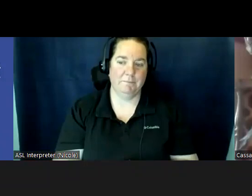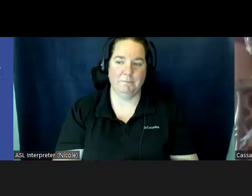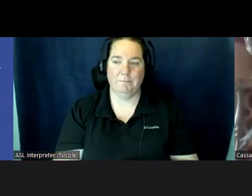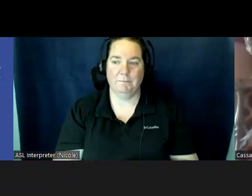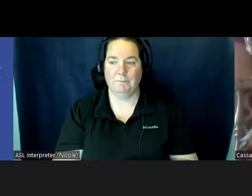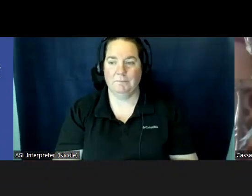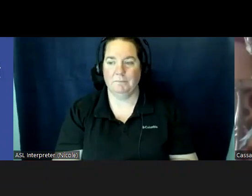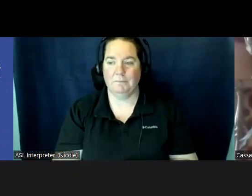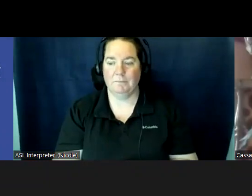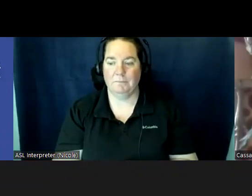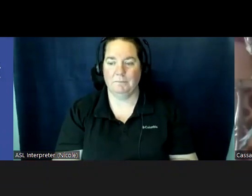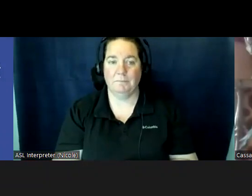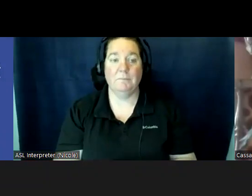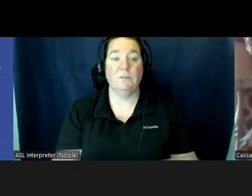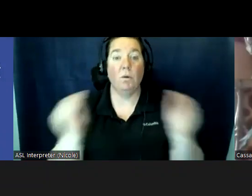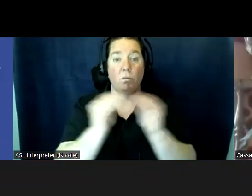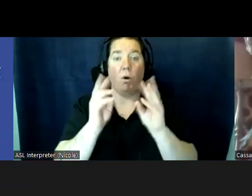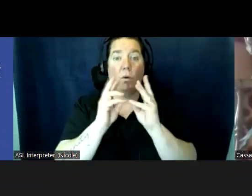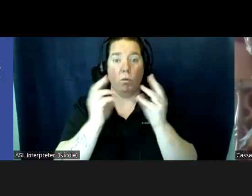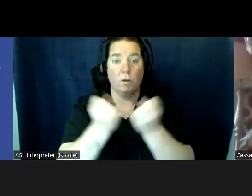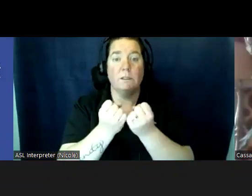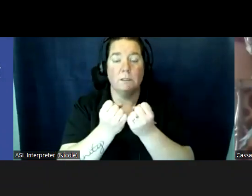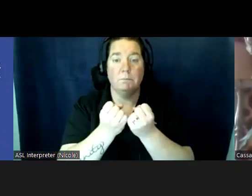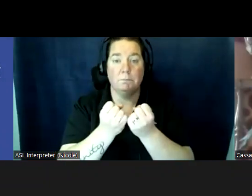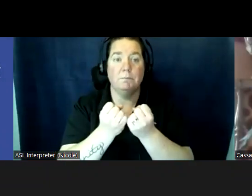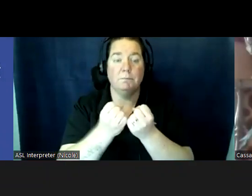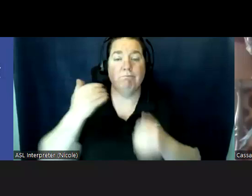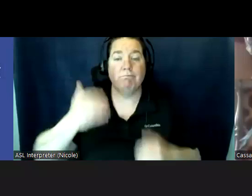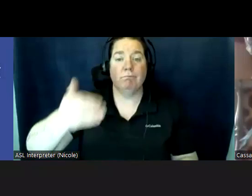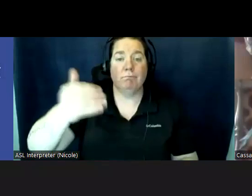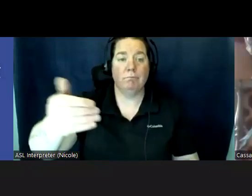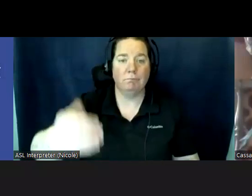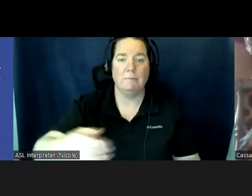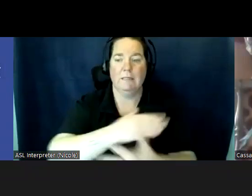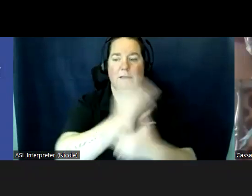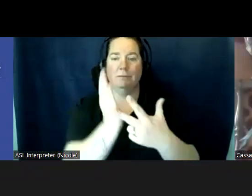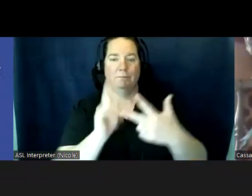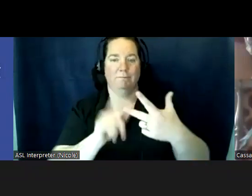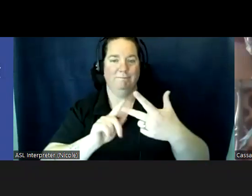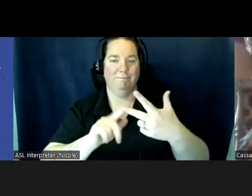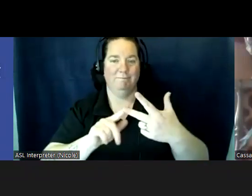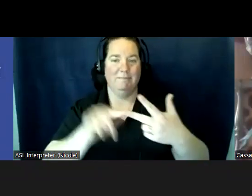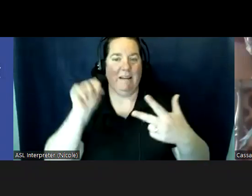We have many more workshops coming up and including Session 3 of this Special Ed Rules